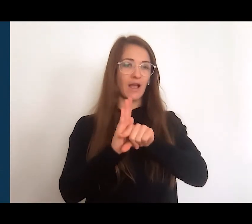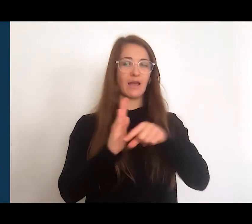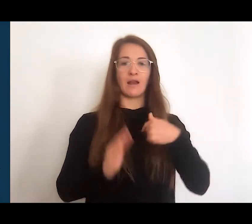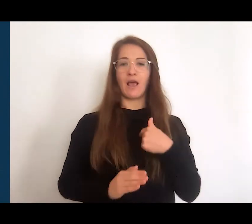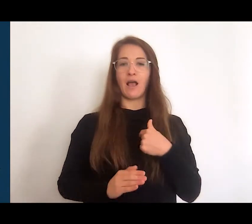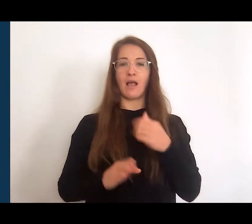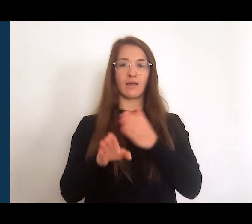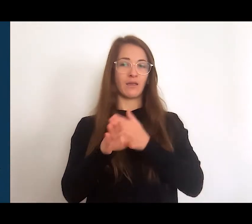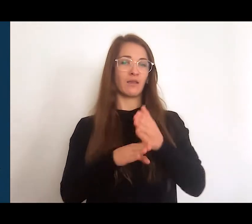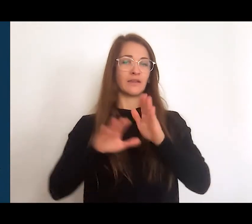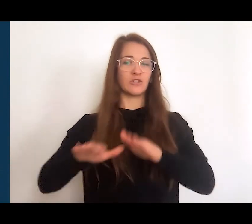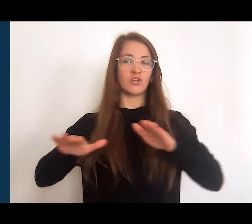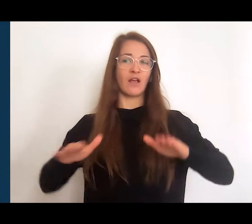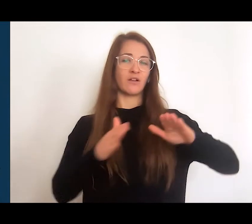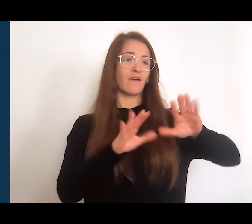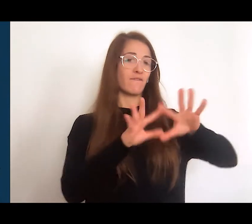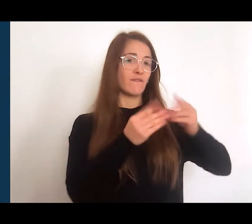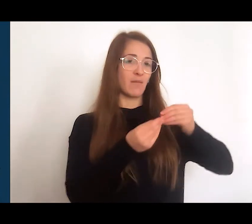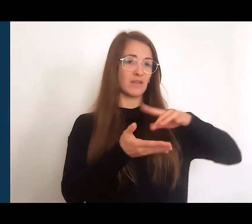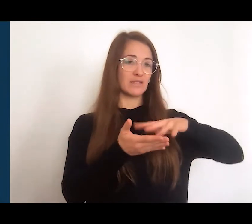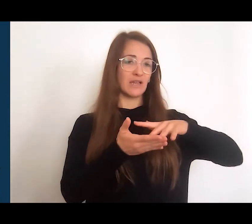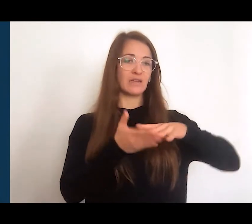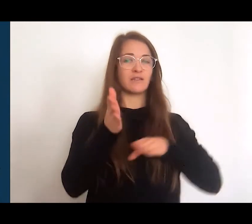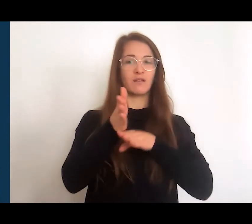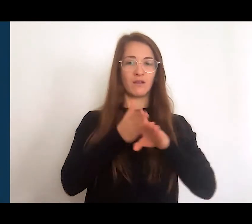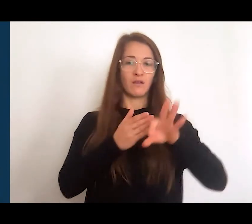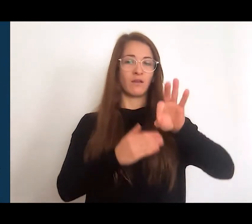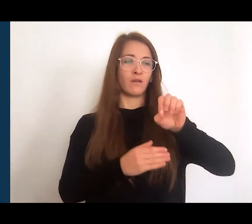WHEN I WAS AN UNDER GRADUATE I